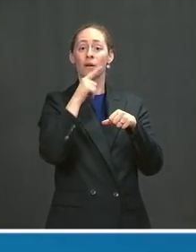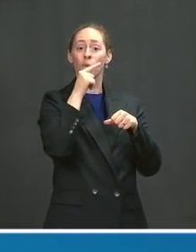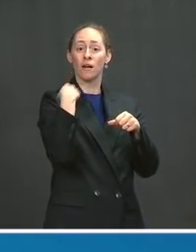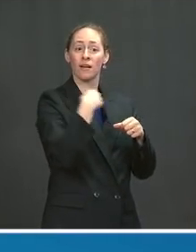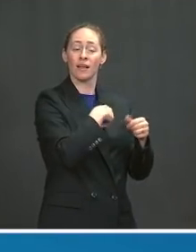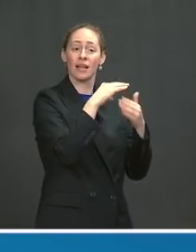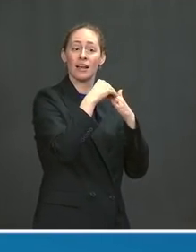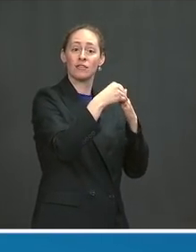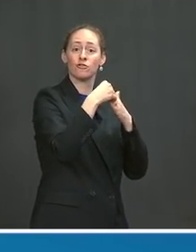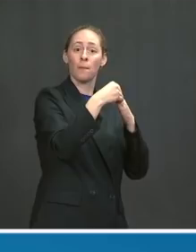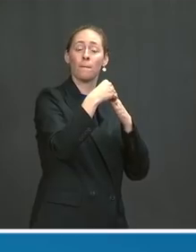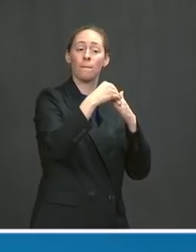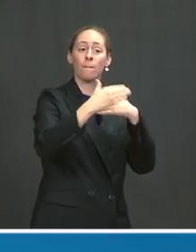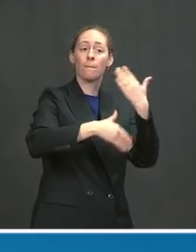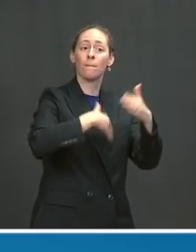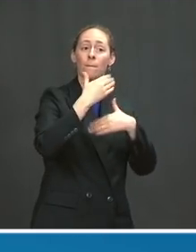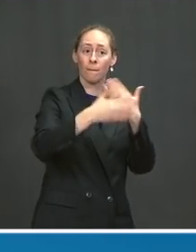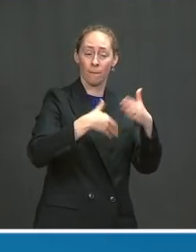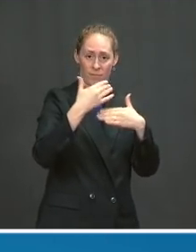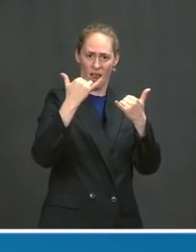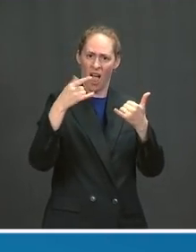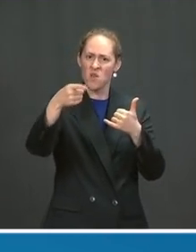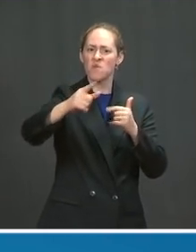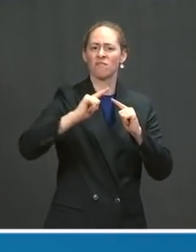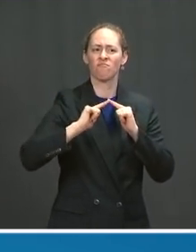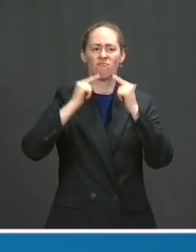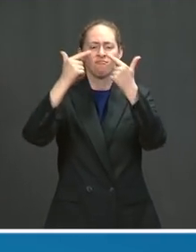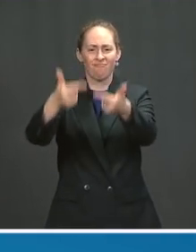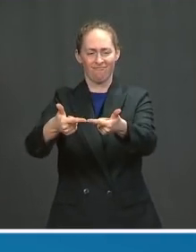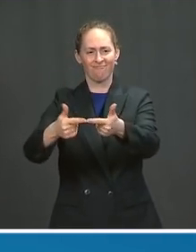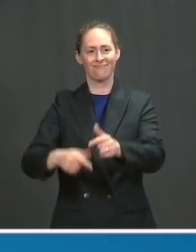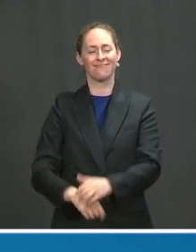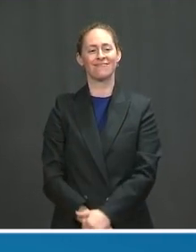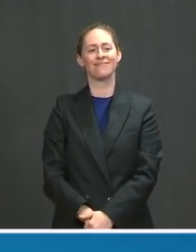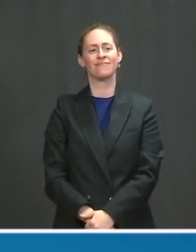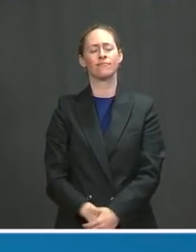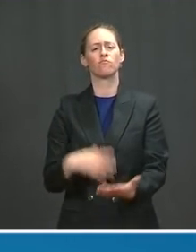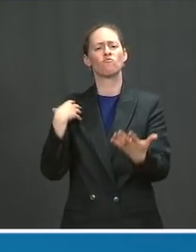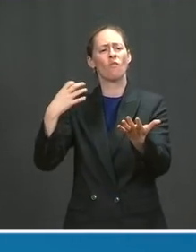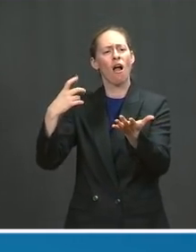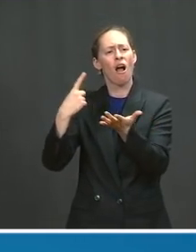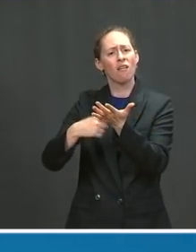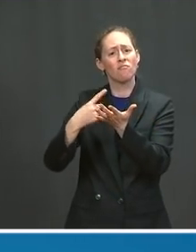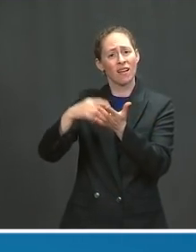And then of course there is climate change, which is a very real threat to our national security.